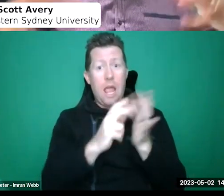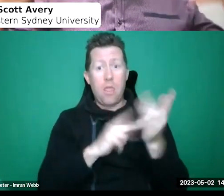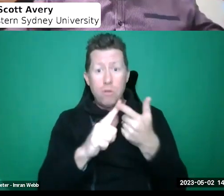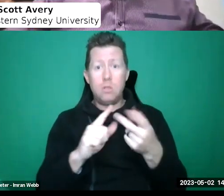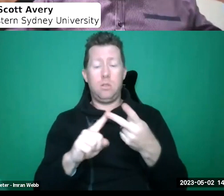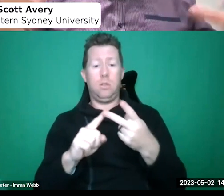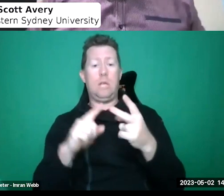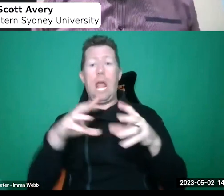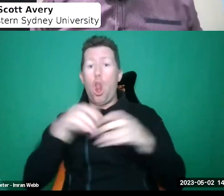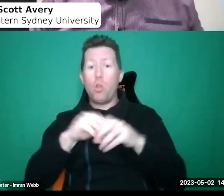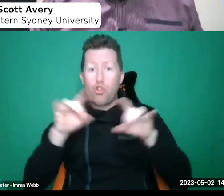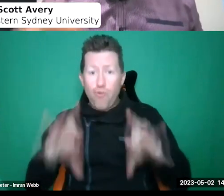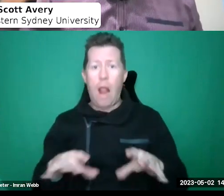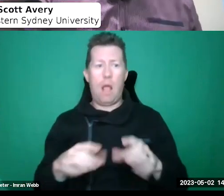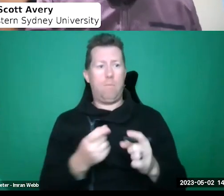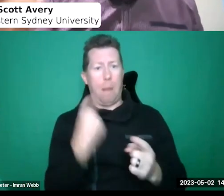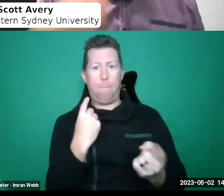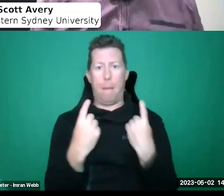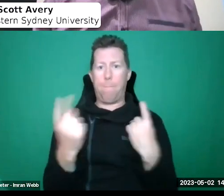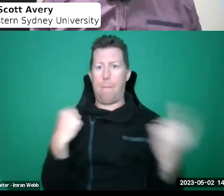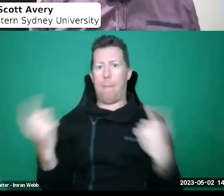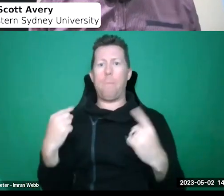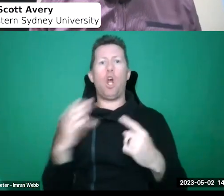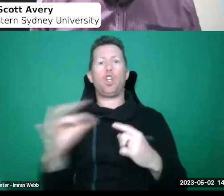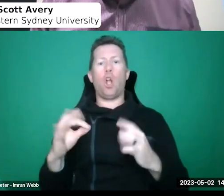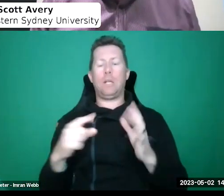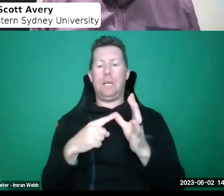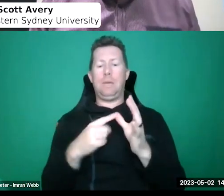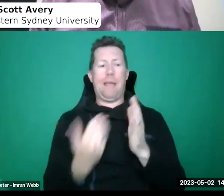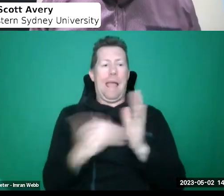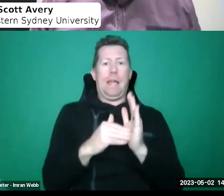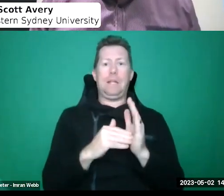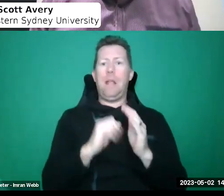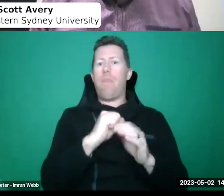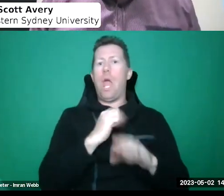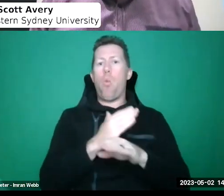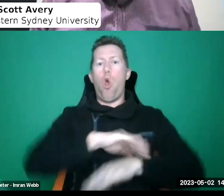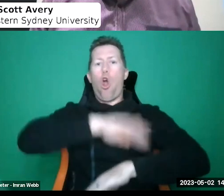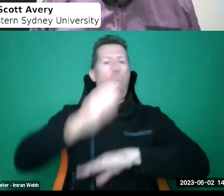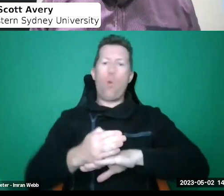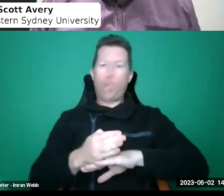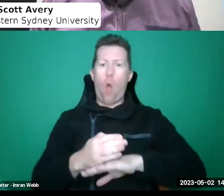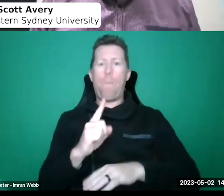that needs to be built in rather just added on to their workload. Yeah, thank you.